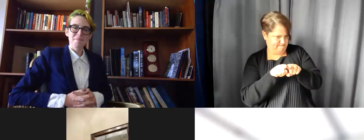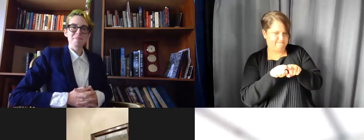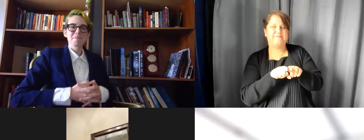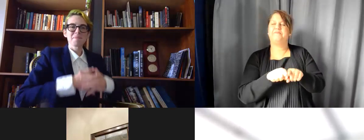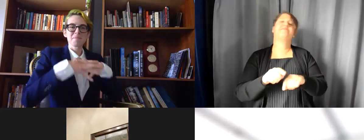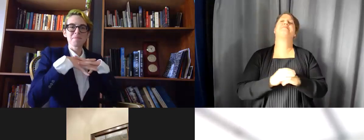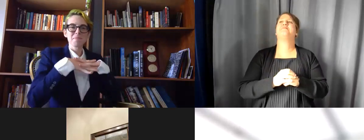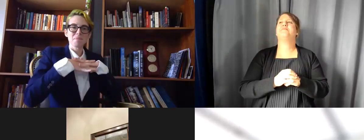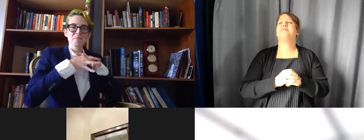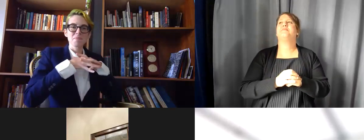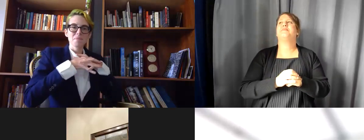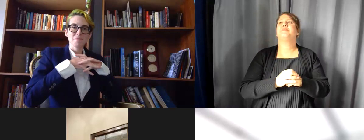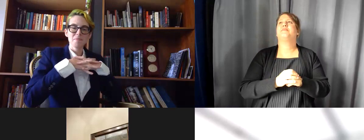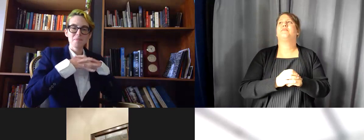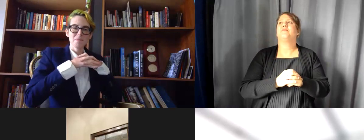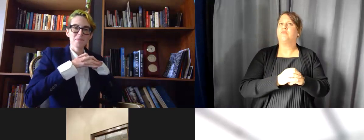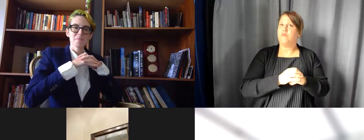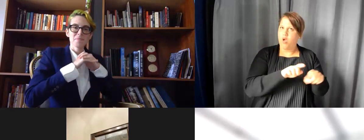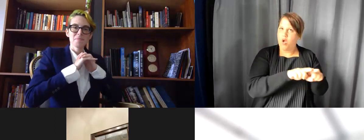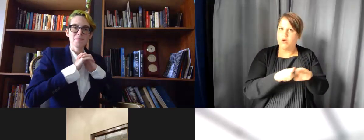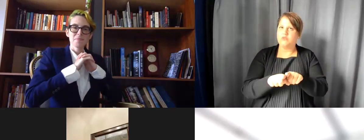Jordan Radford: I think it's also important to note that